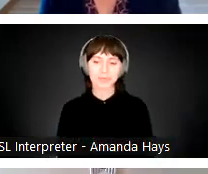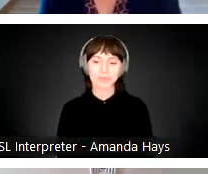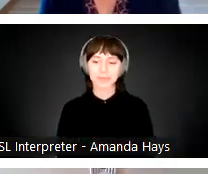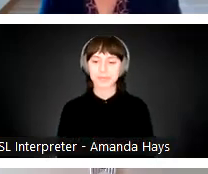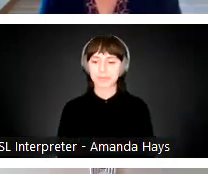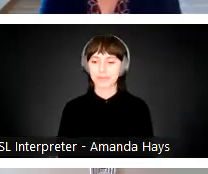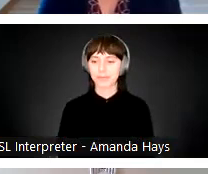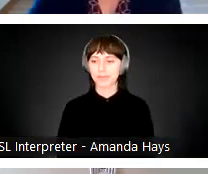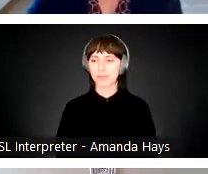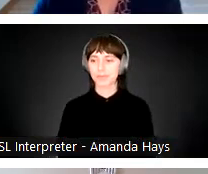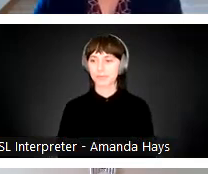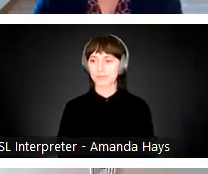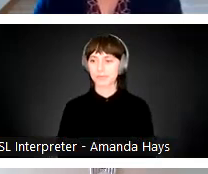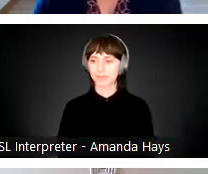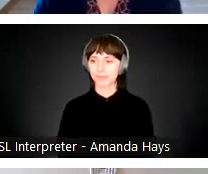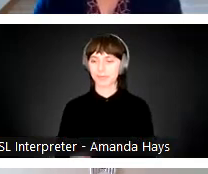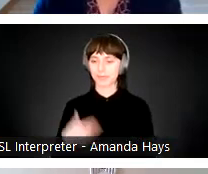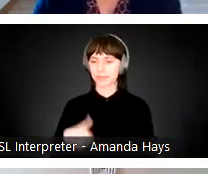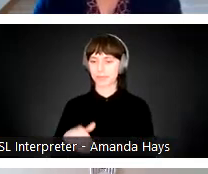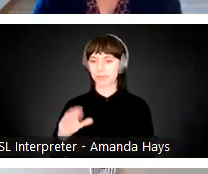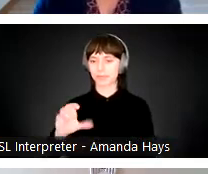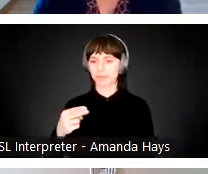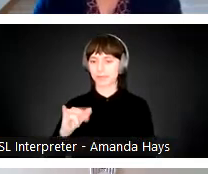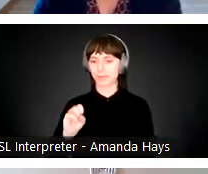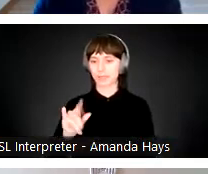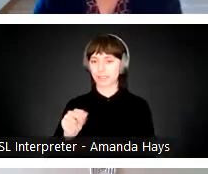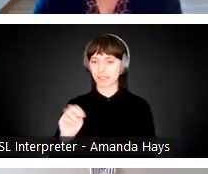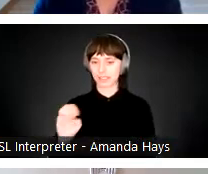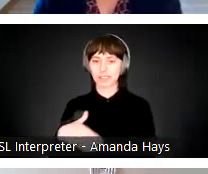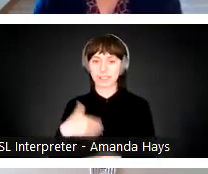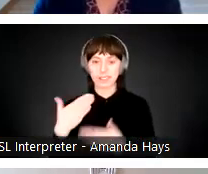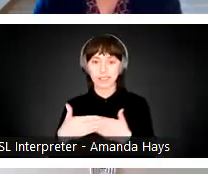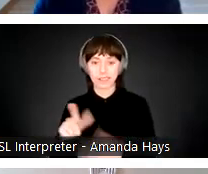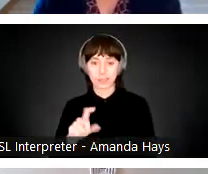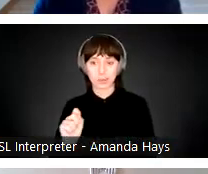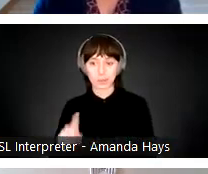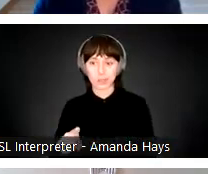This is Christine. I will read the next question,